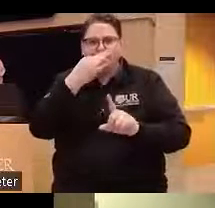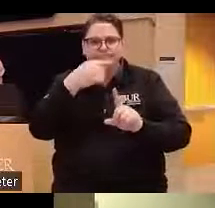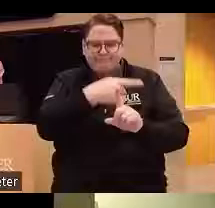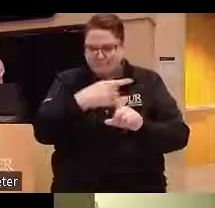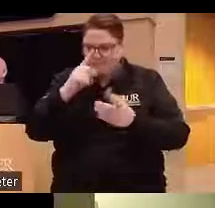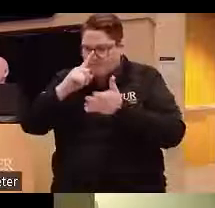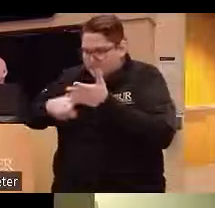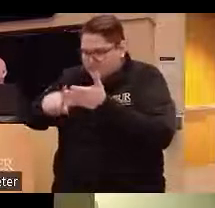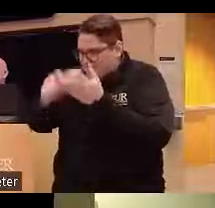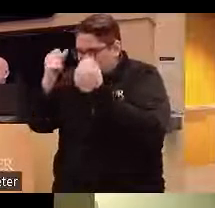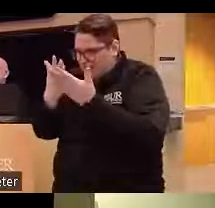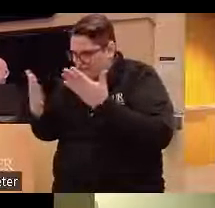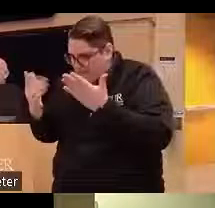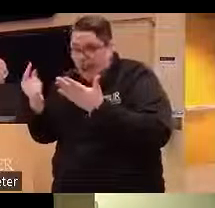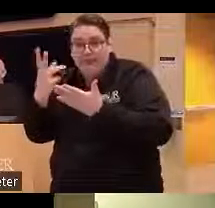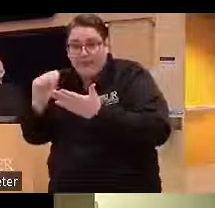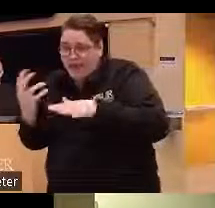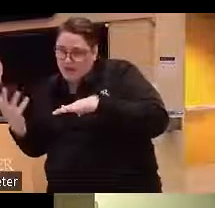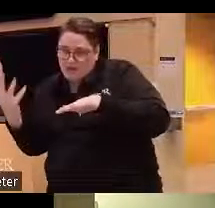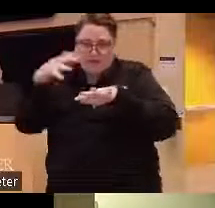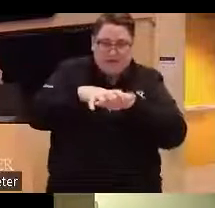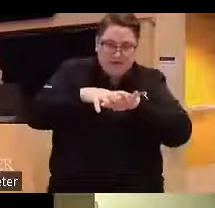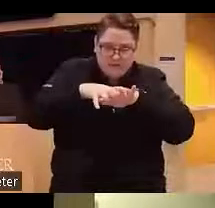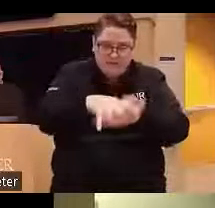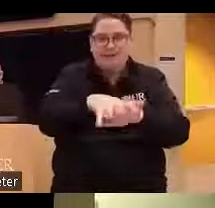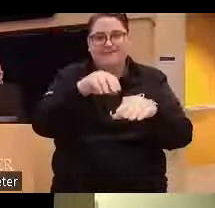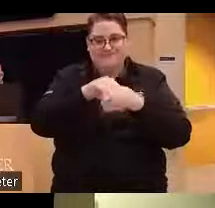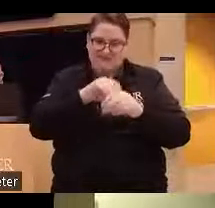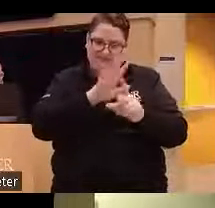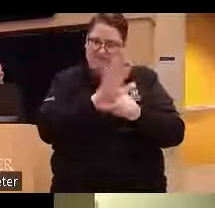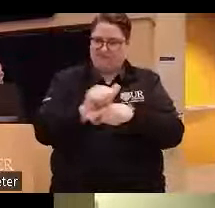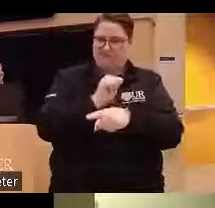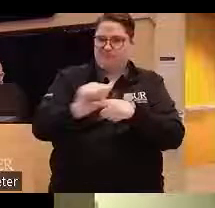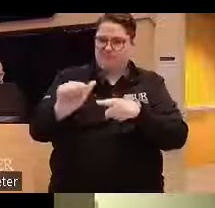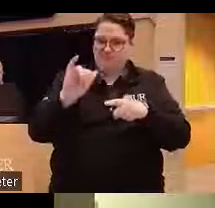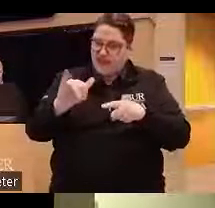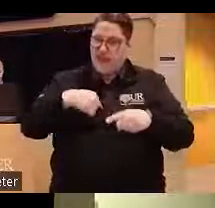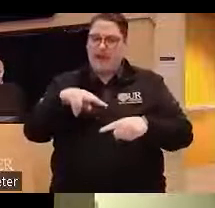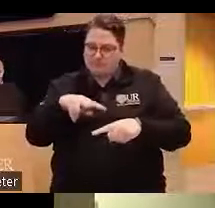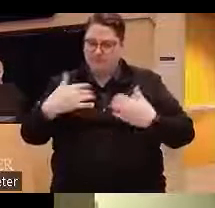interesting things but integrate them in a really creative way um she's been doing this for many